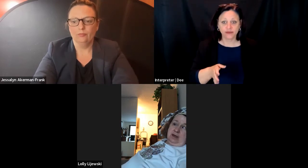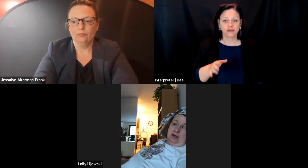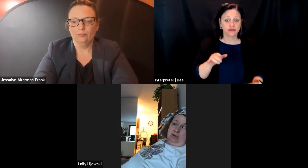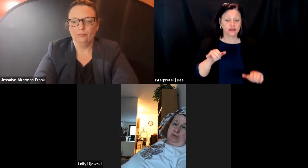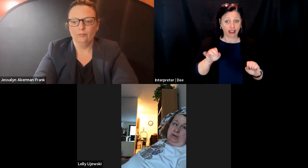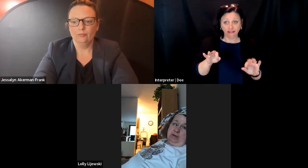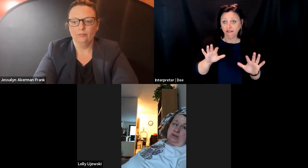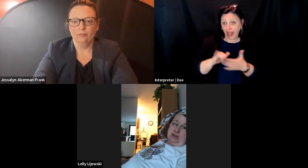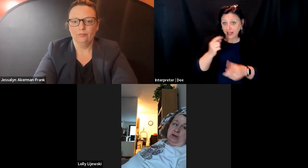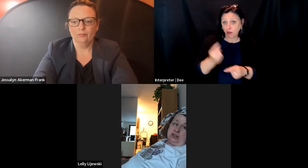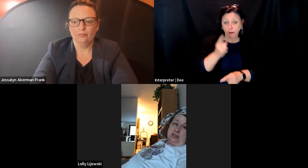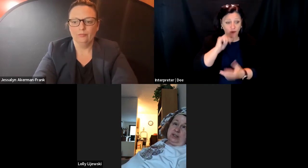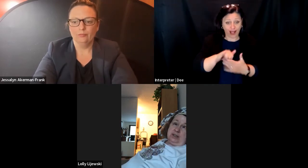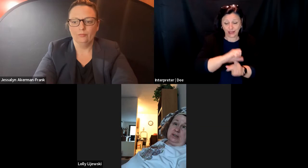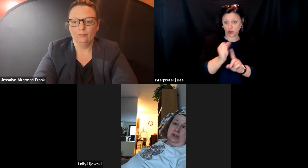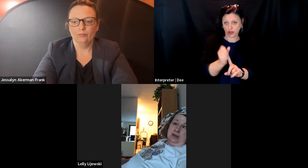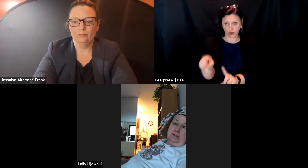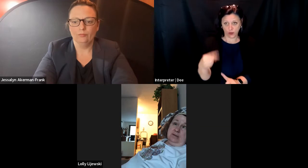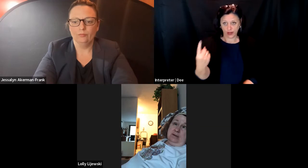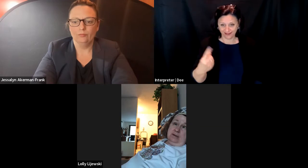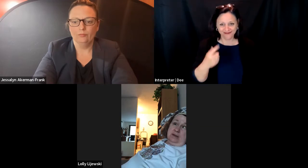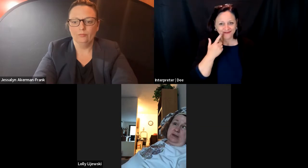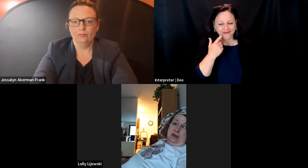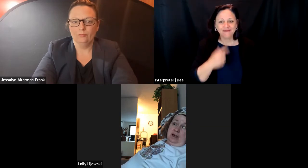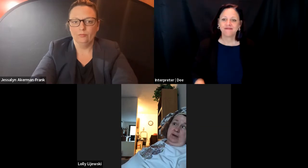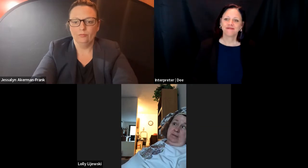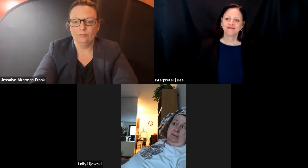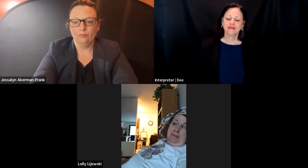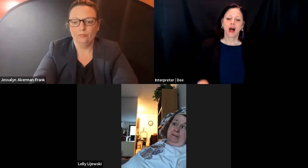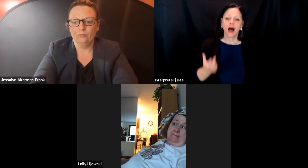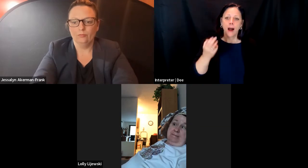I want to be asked if they can touch me, and then I will show them how to do sighted guide.